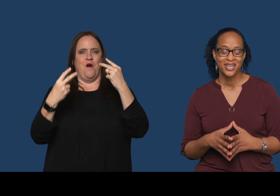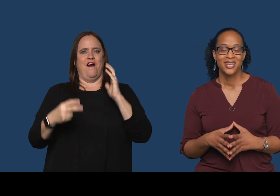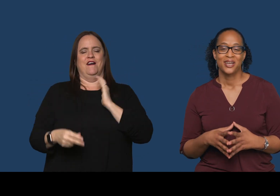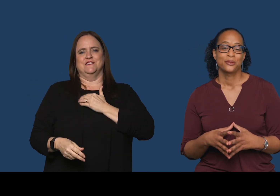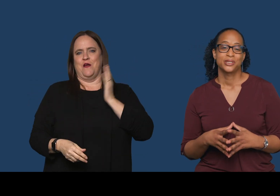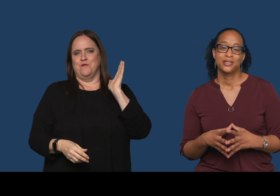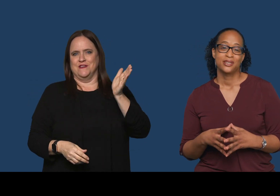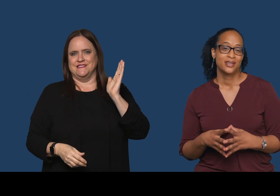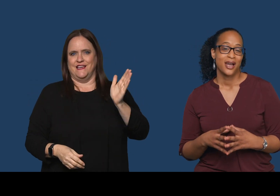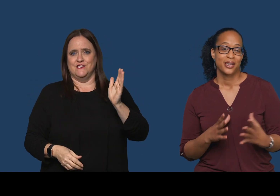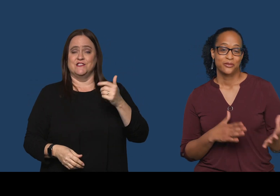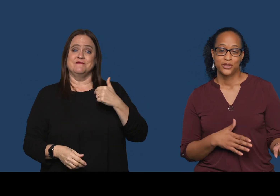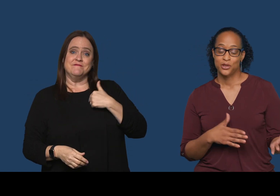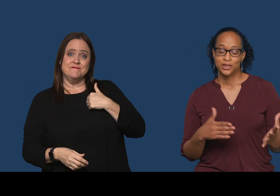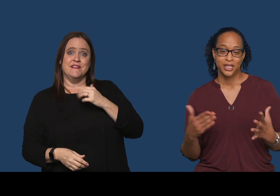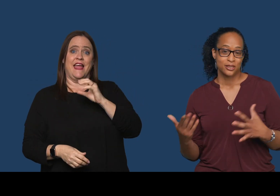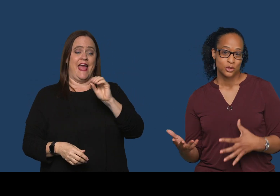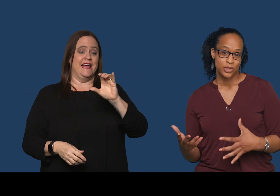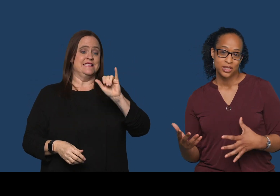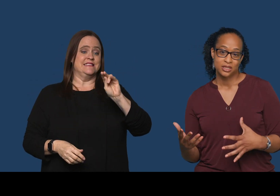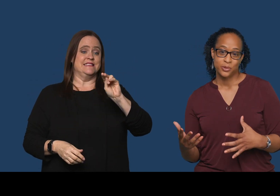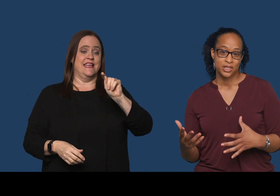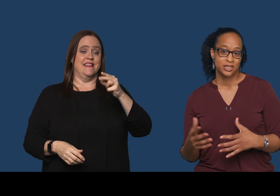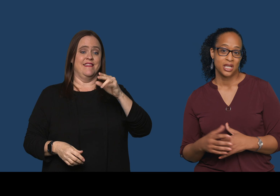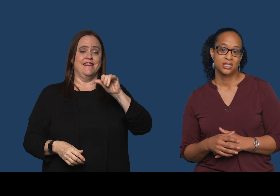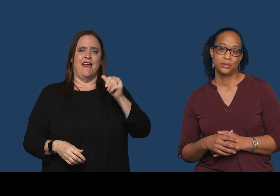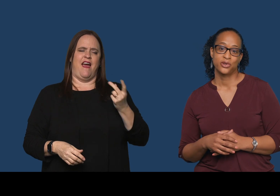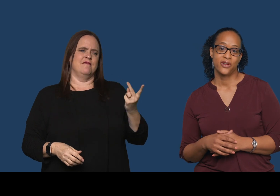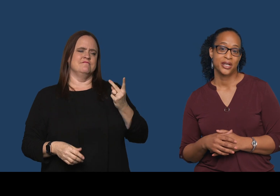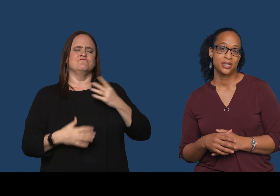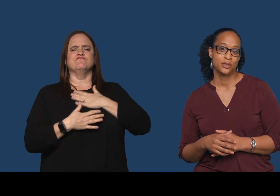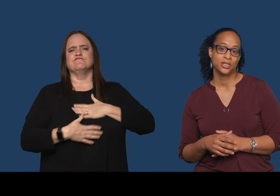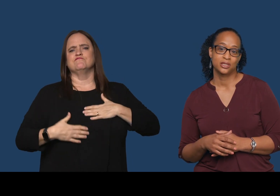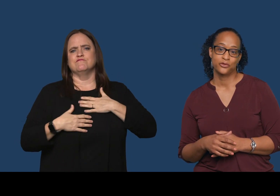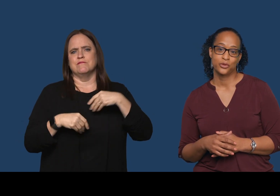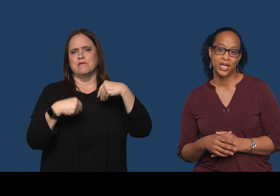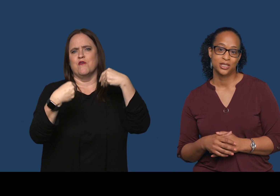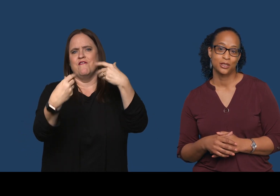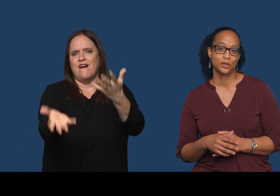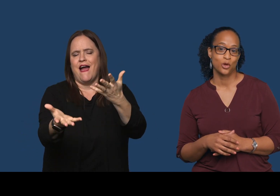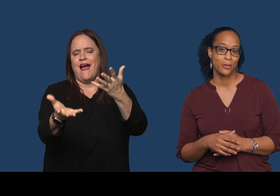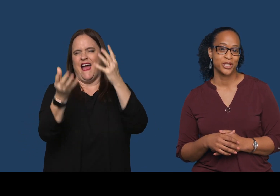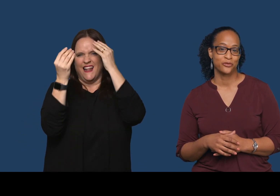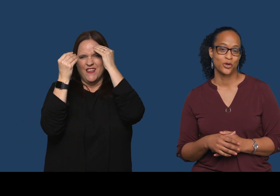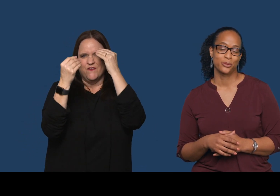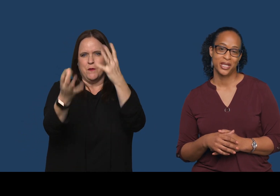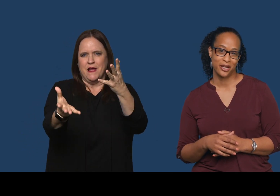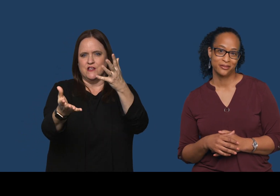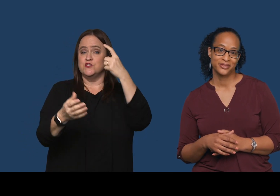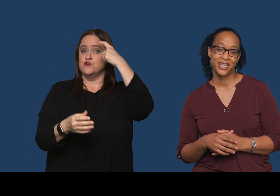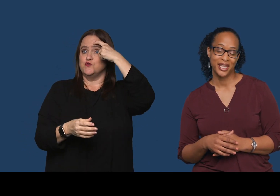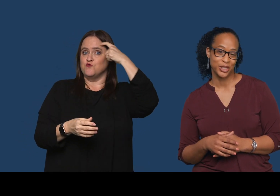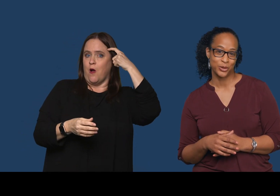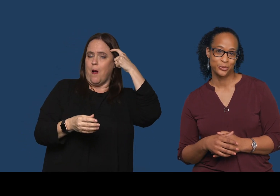Cynthia and I have thoroughly enjoyed this presentation providing you this information on trauma informed care. Thank you.